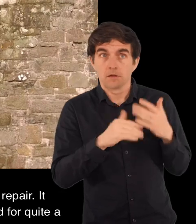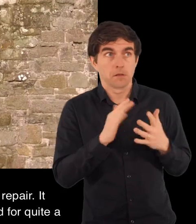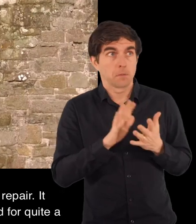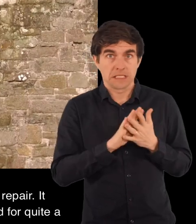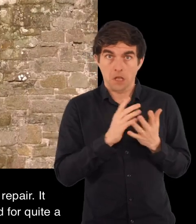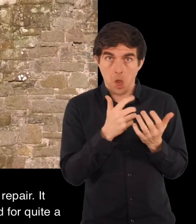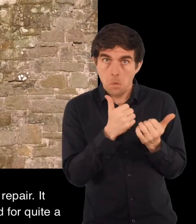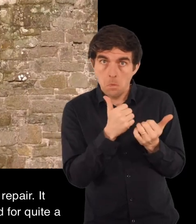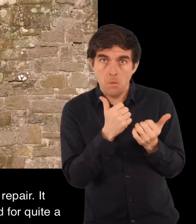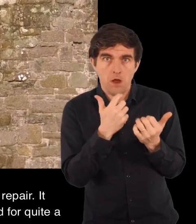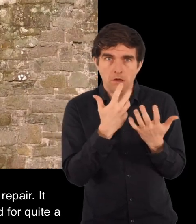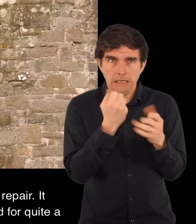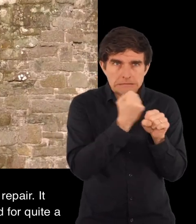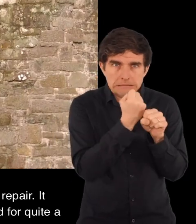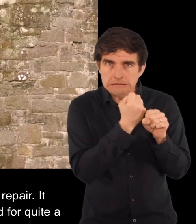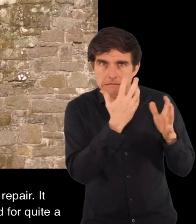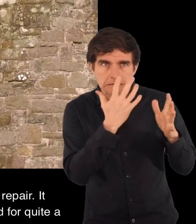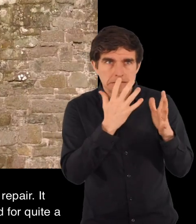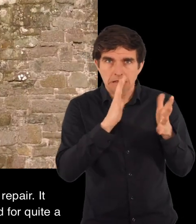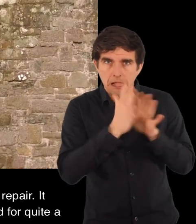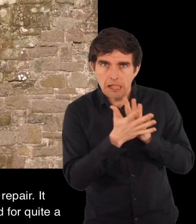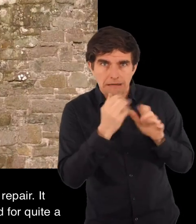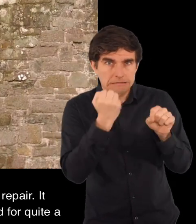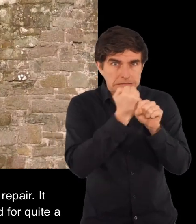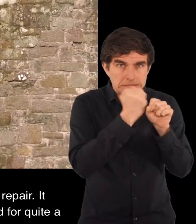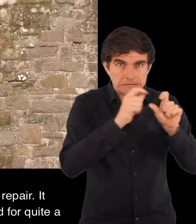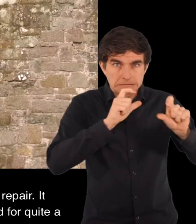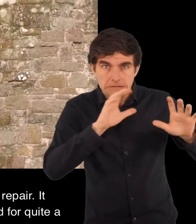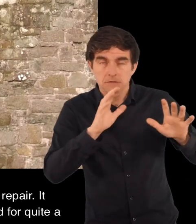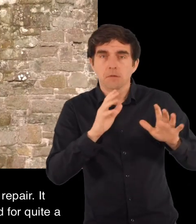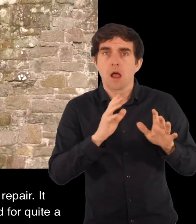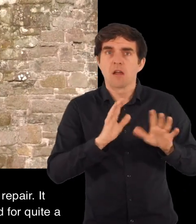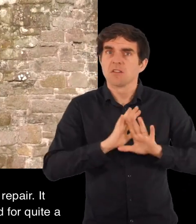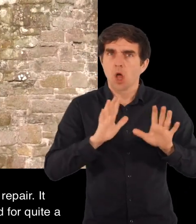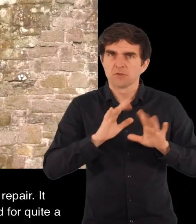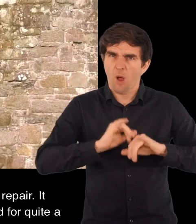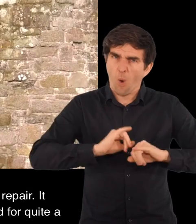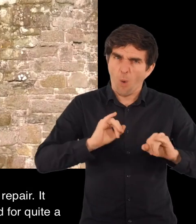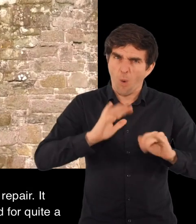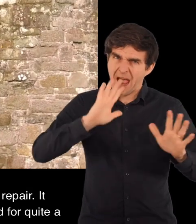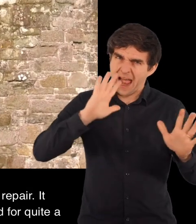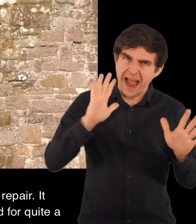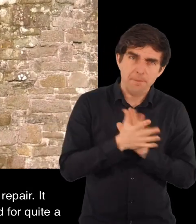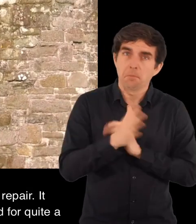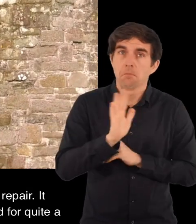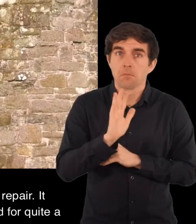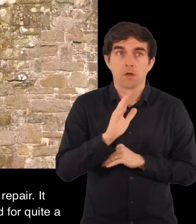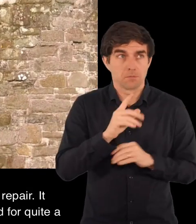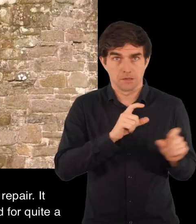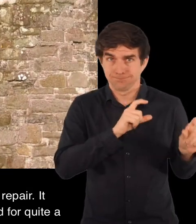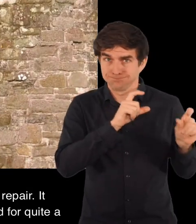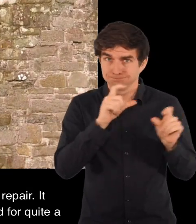stage. It was still in fairly good repair. It hadn't been damaged but it lasted for quite a